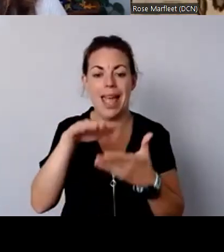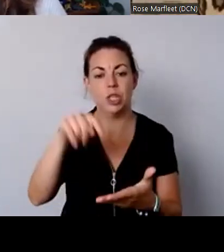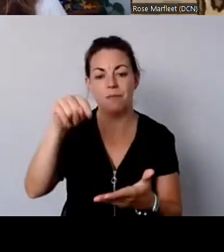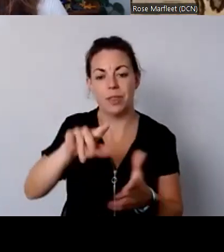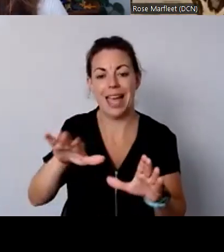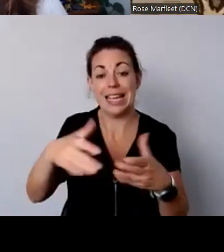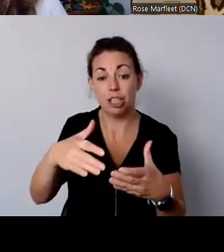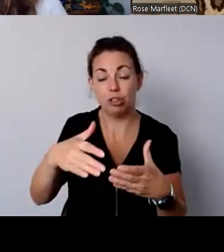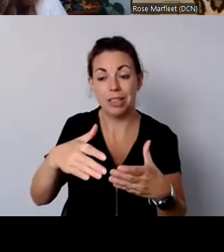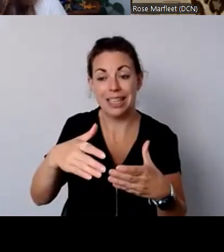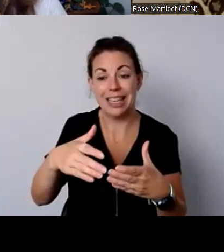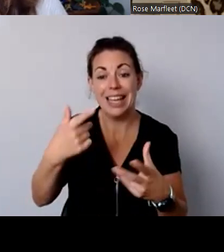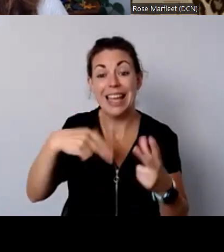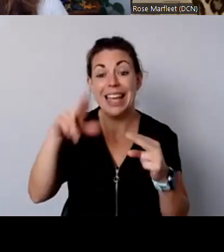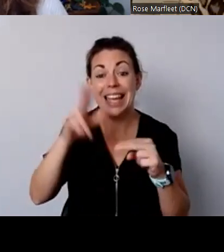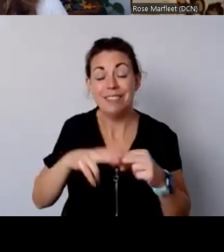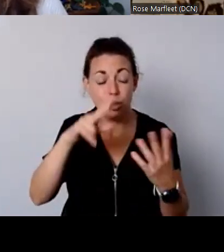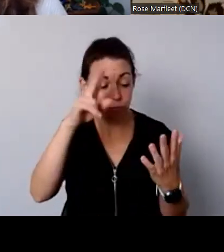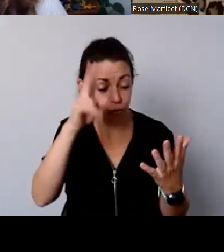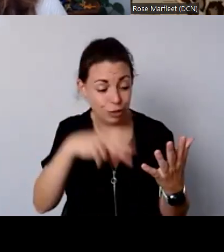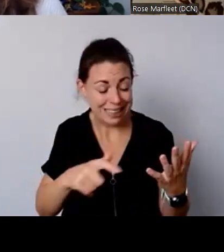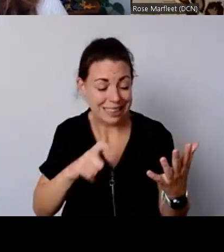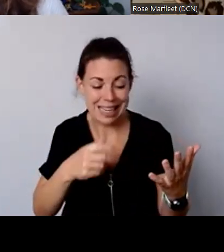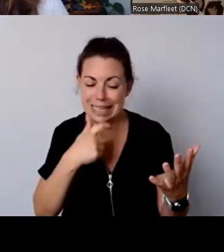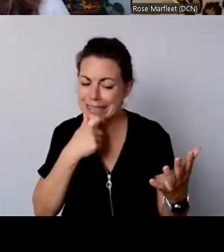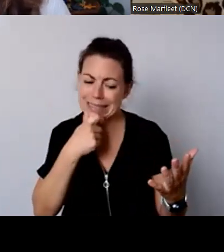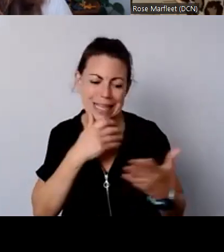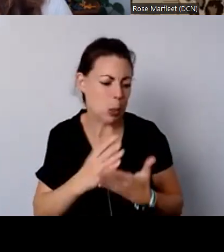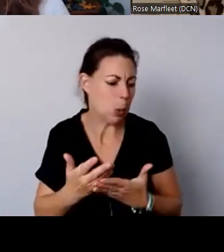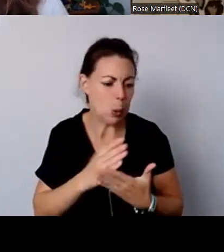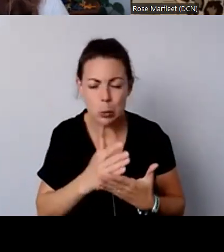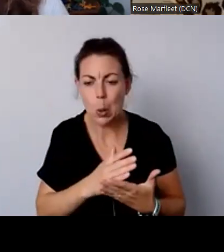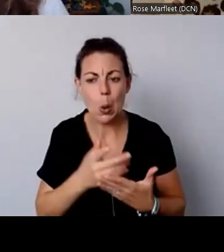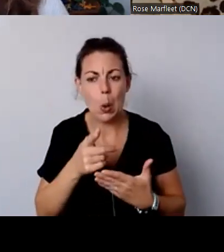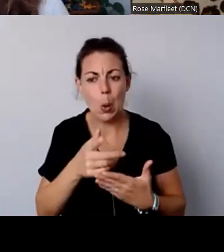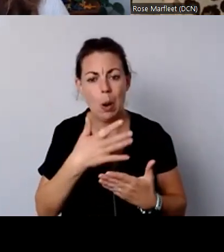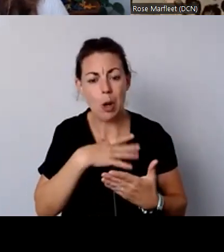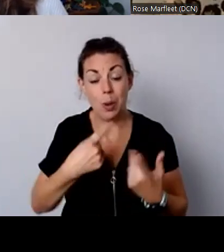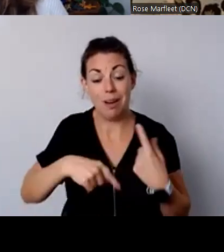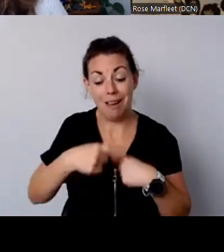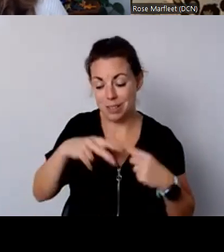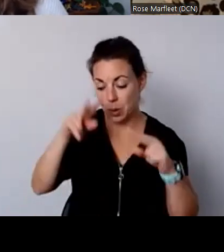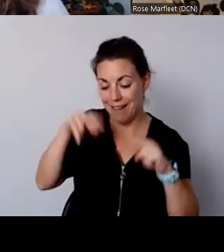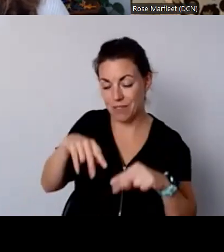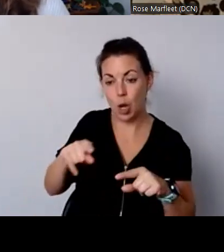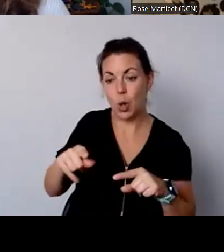If you are still not sure and would prefer for us to have a look at it in more details, then just drop us an e-mail